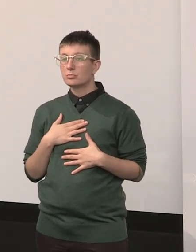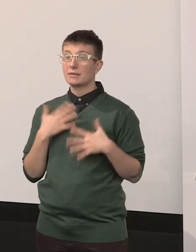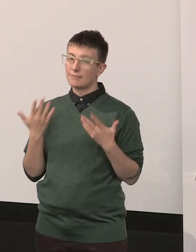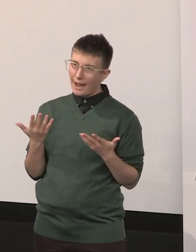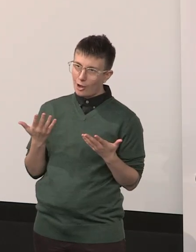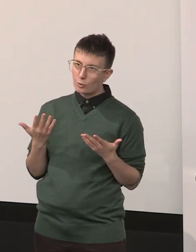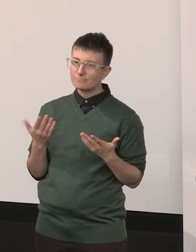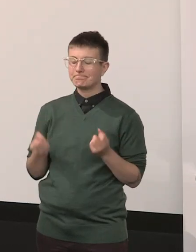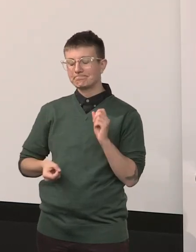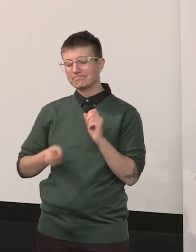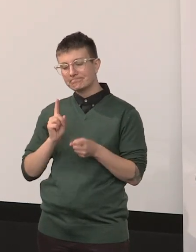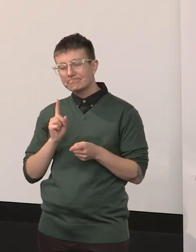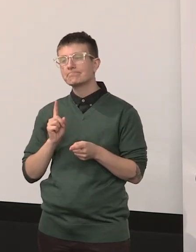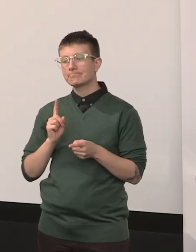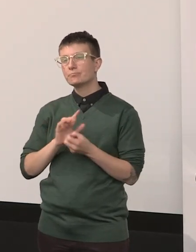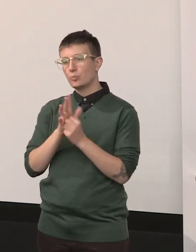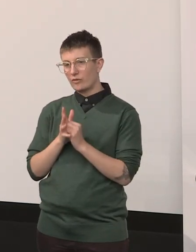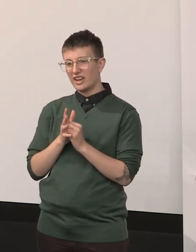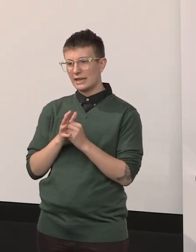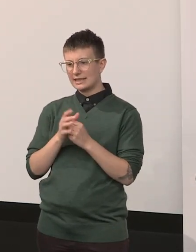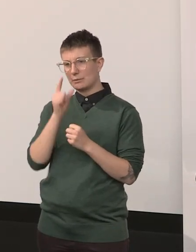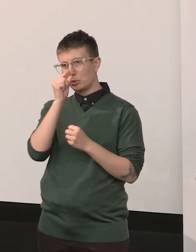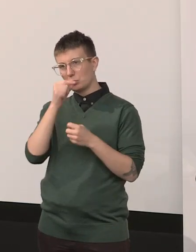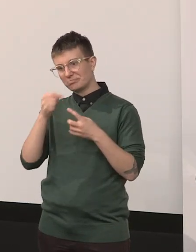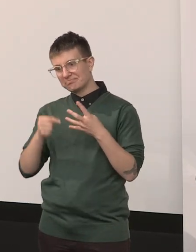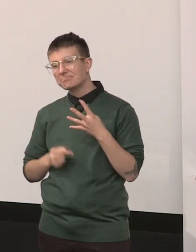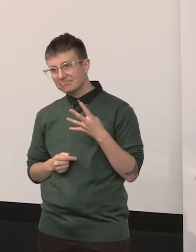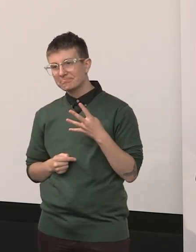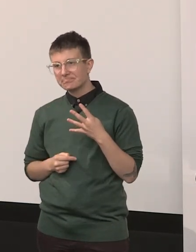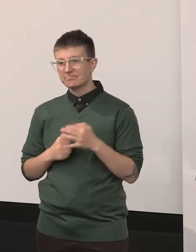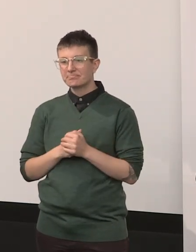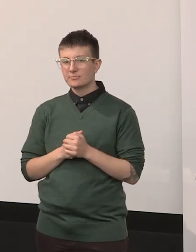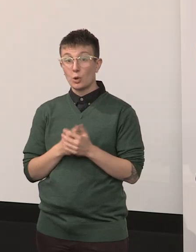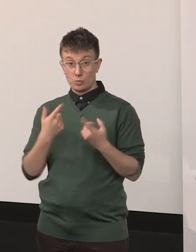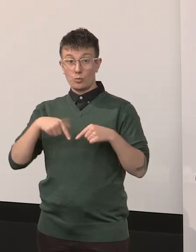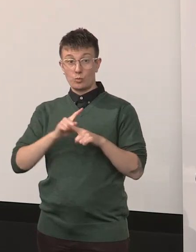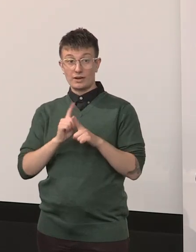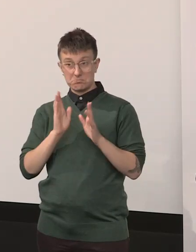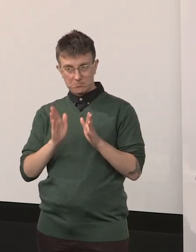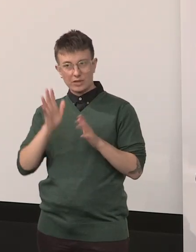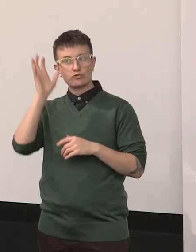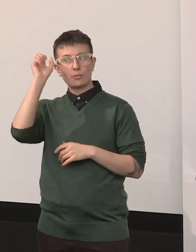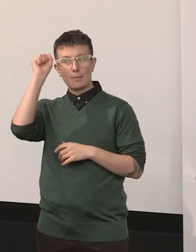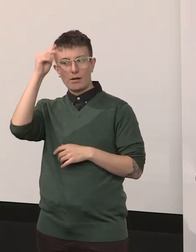didn't report those symptoms or think of them as material. It's now clear that they were, and so I think this is